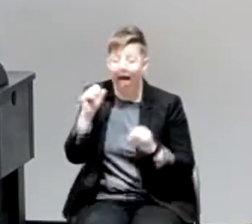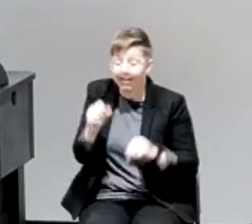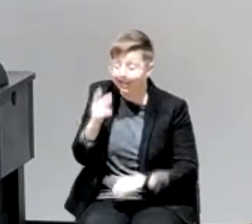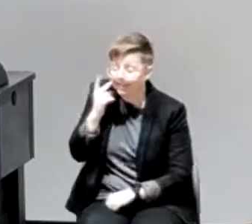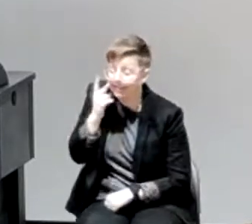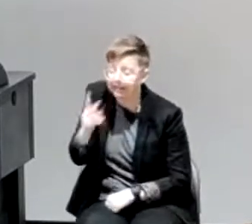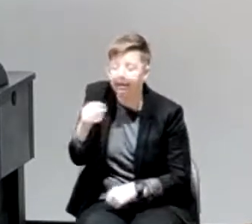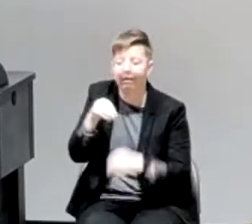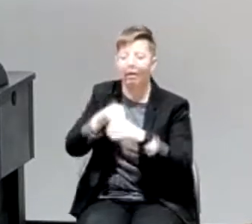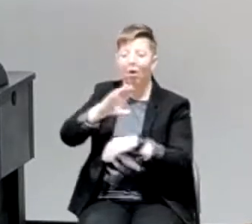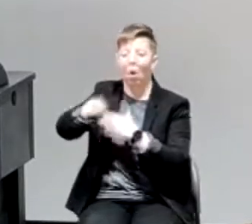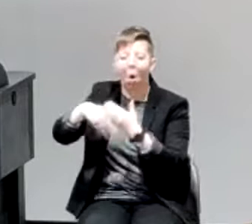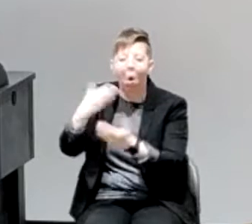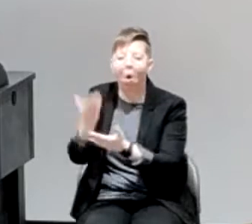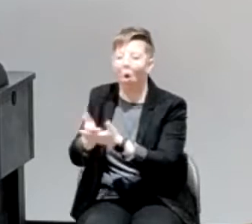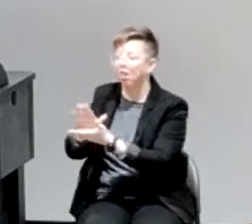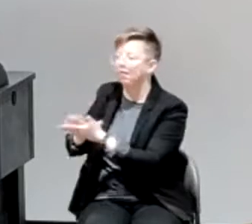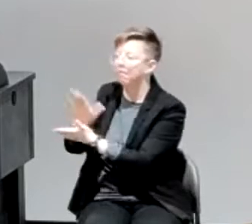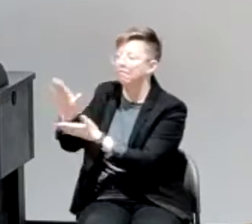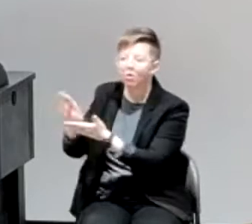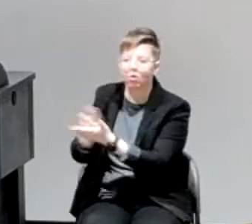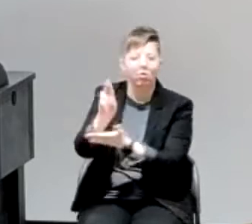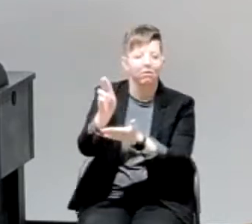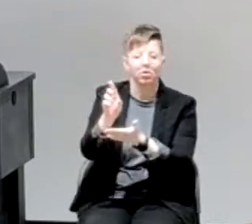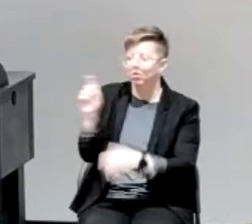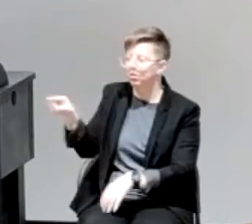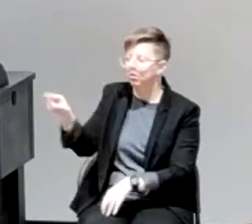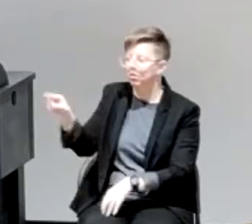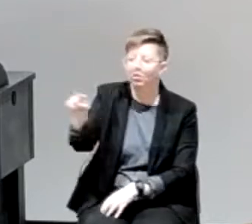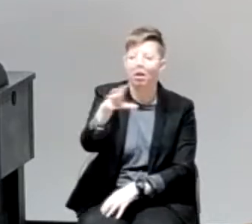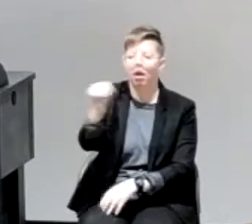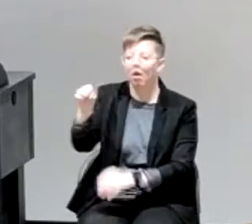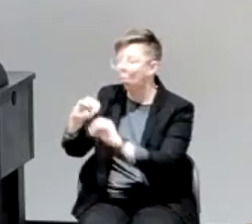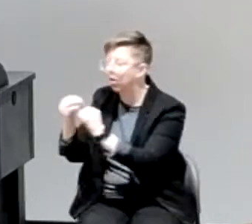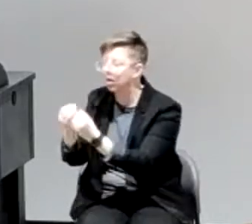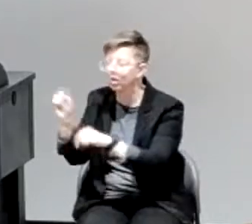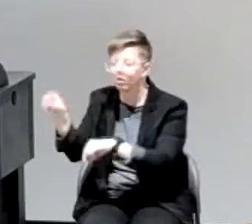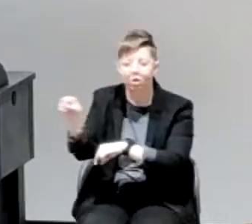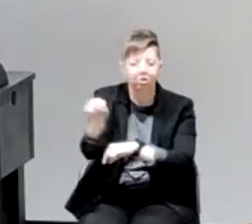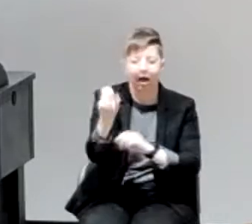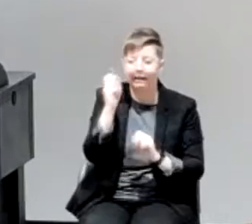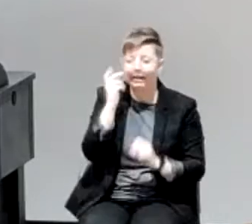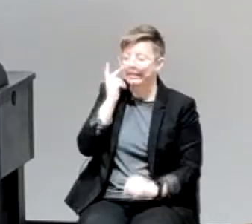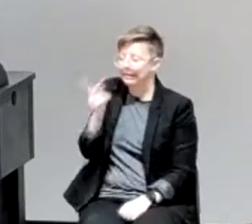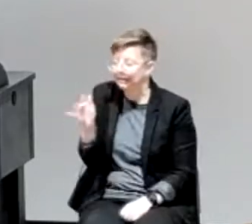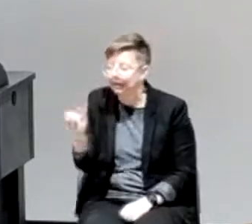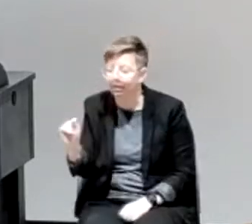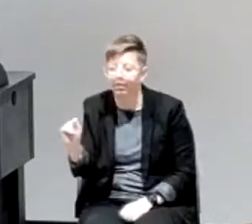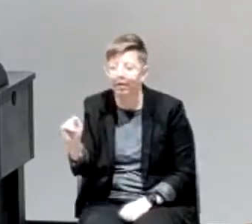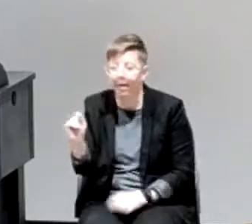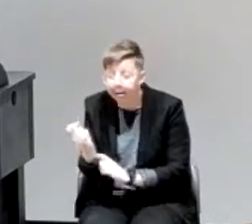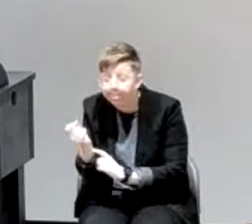I wasn't here then but I know there are vestages of that generational legacy that flow through me.